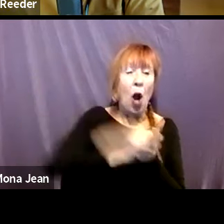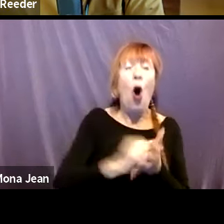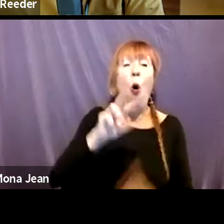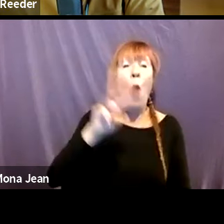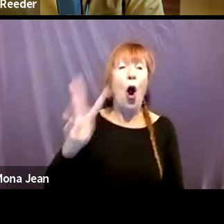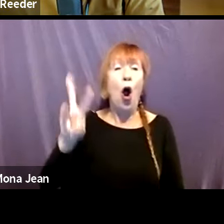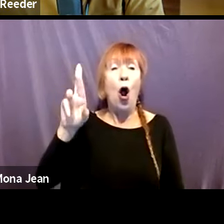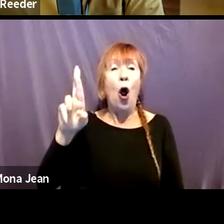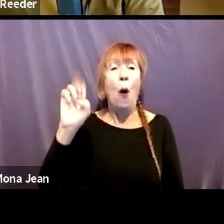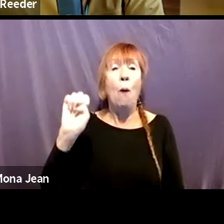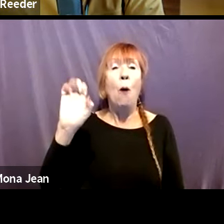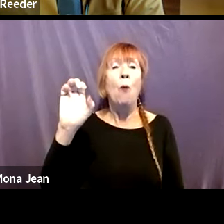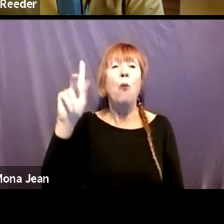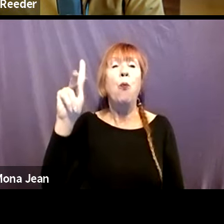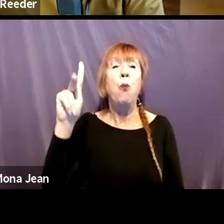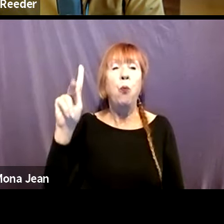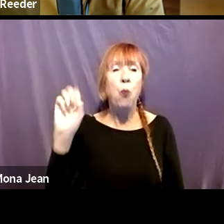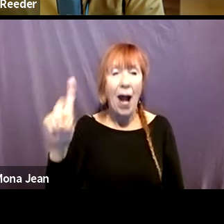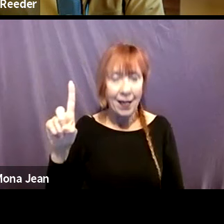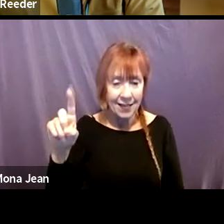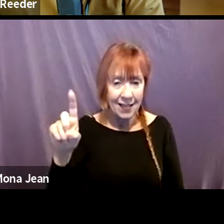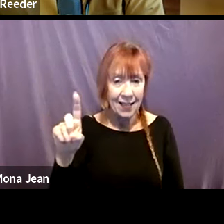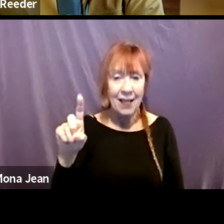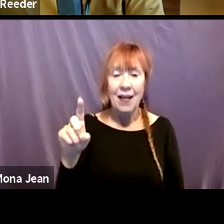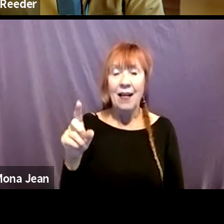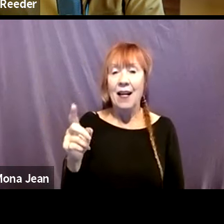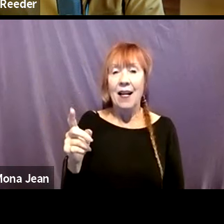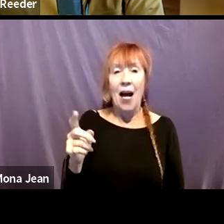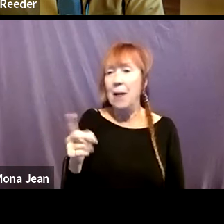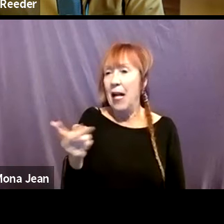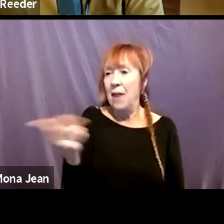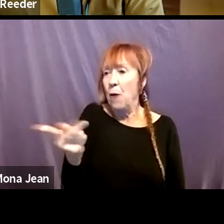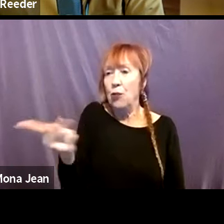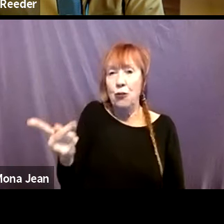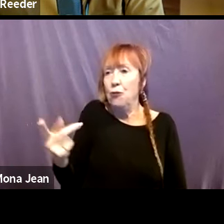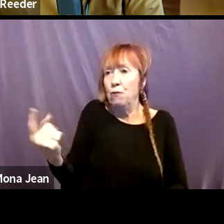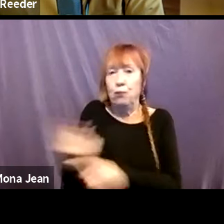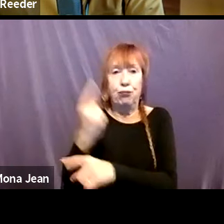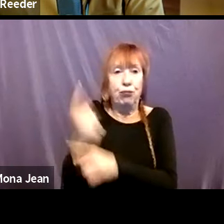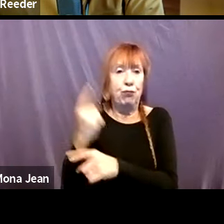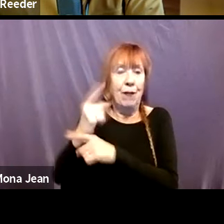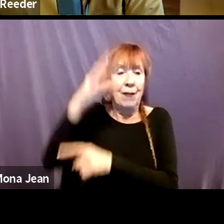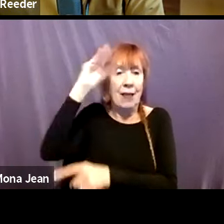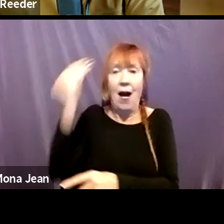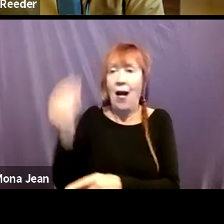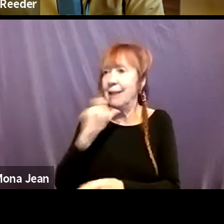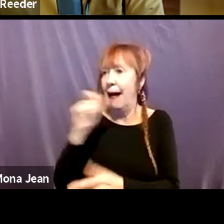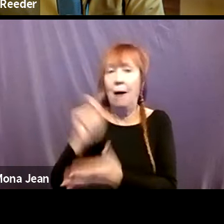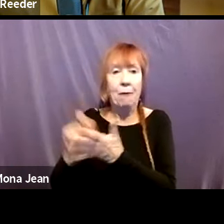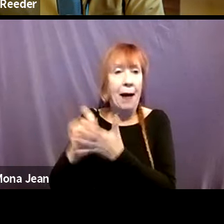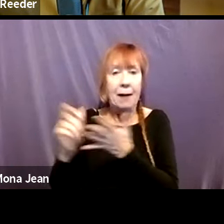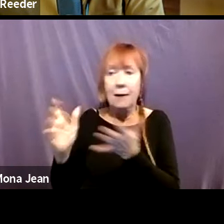Yeah, I believe so, but they were two like regular guys who don't write at all.